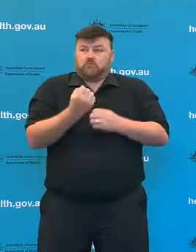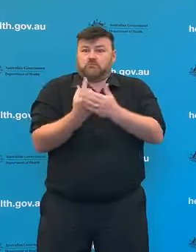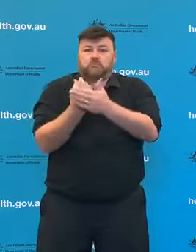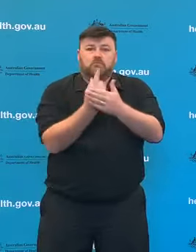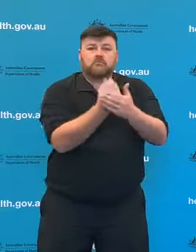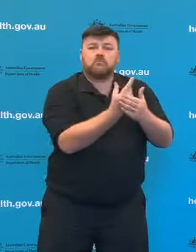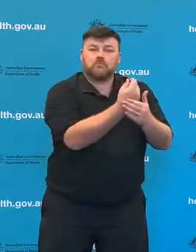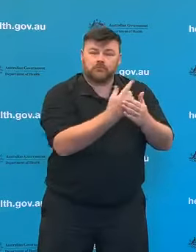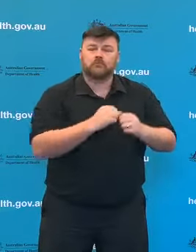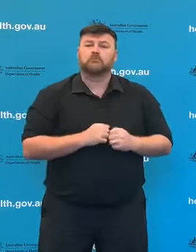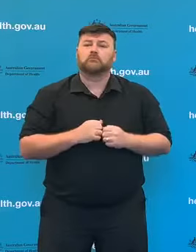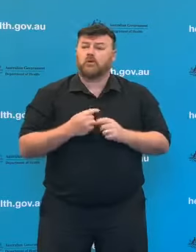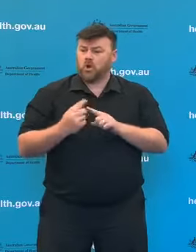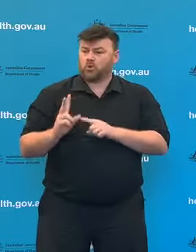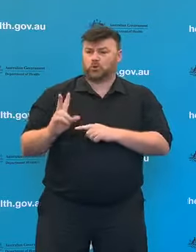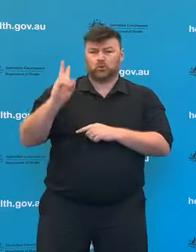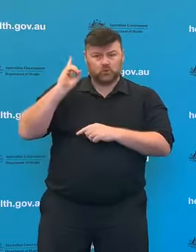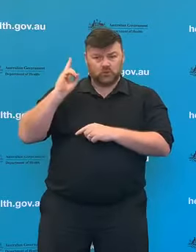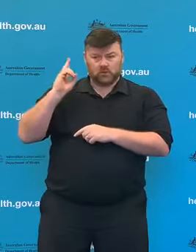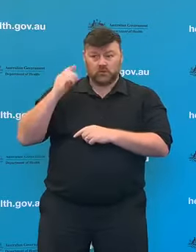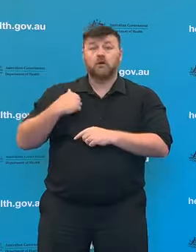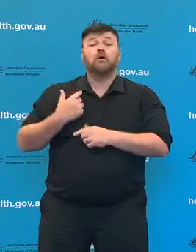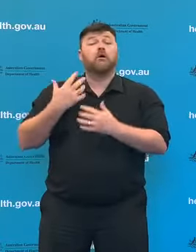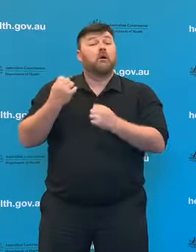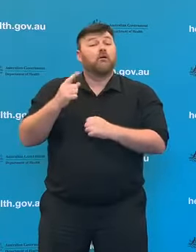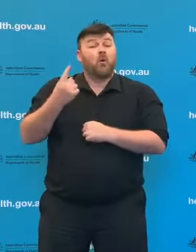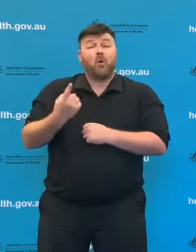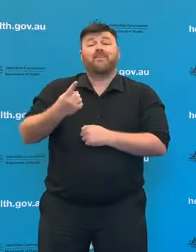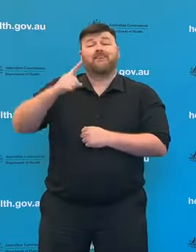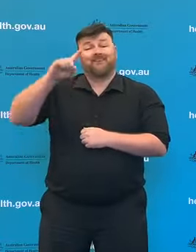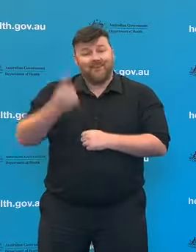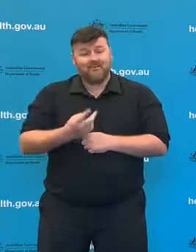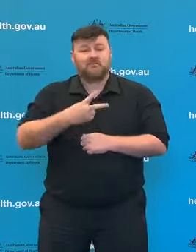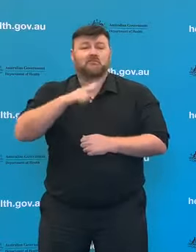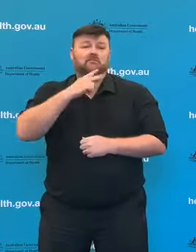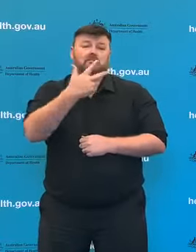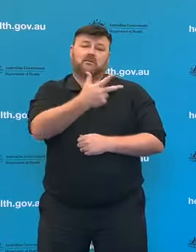the week before, when we saw 1,288 new cases.